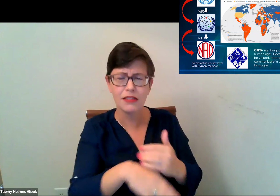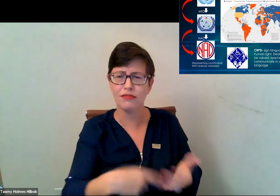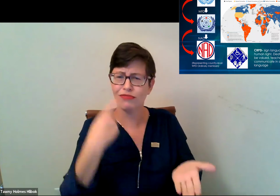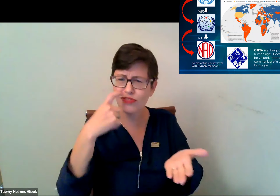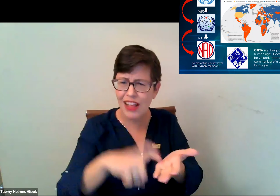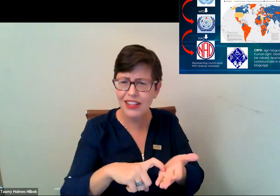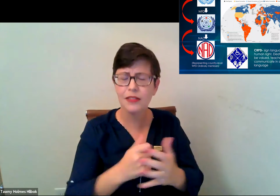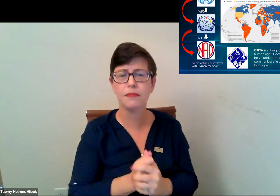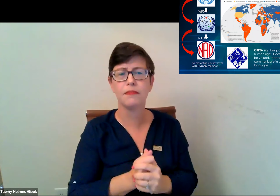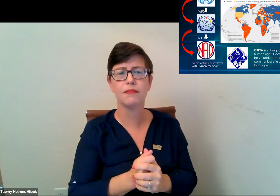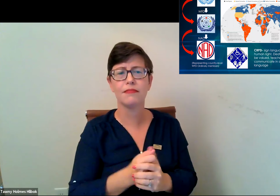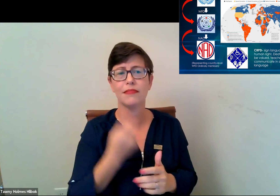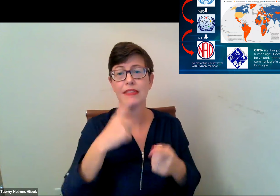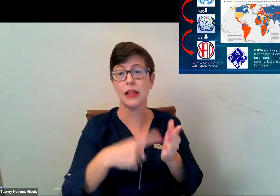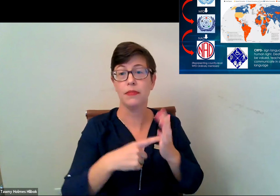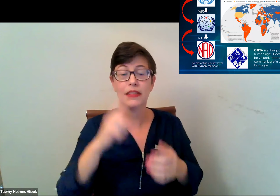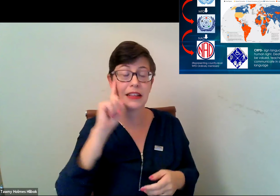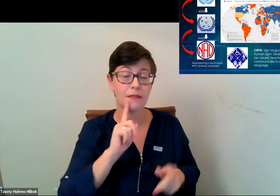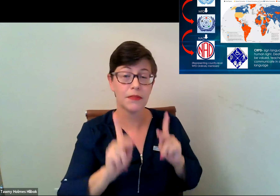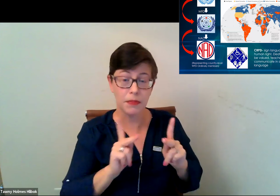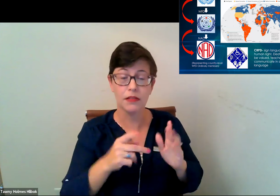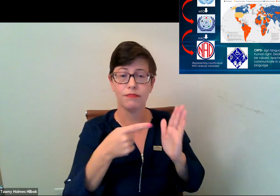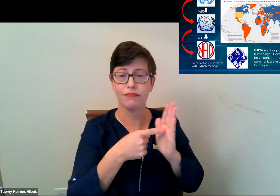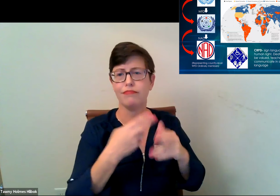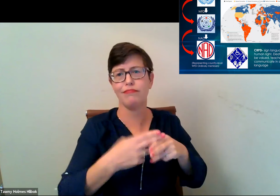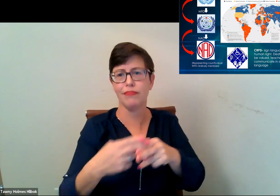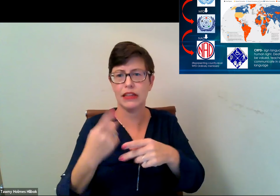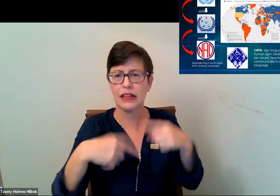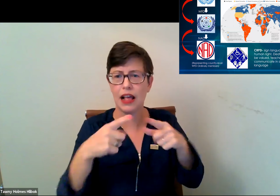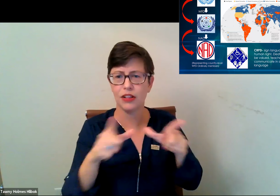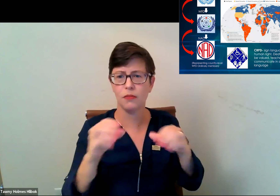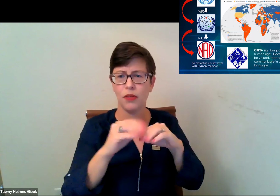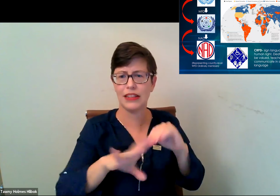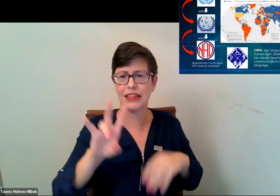Providing support to linguistic access and recognizing those languages.